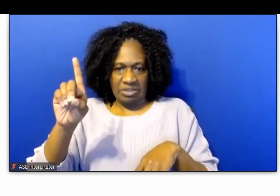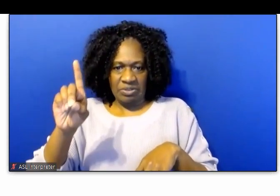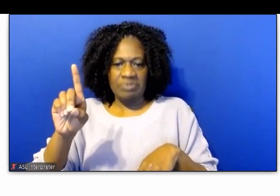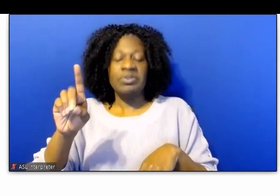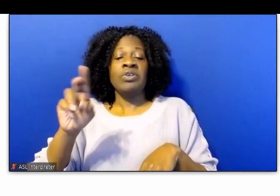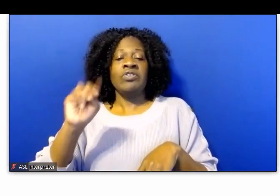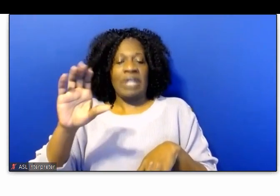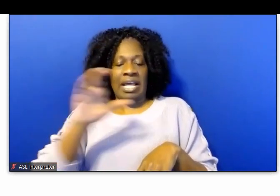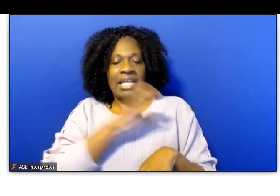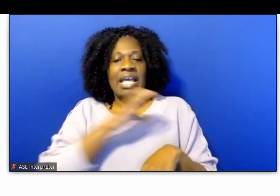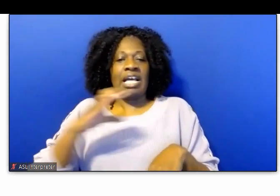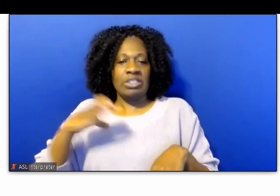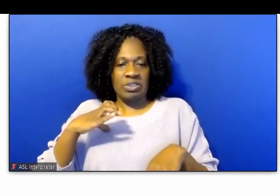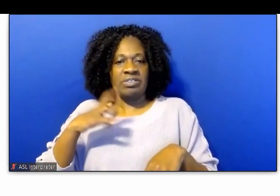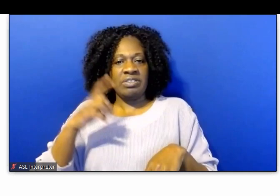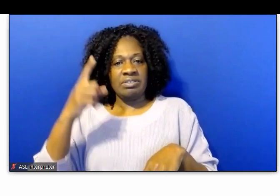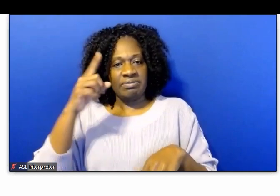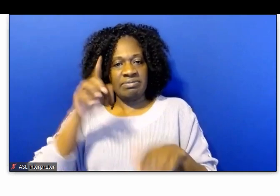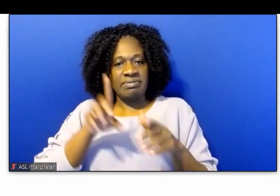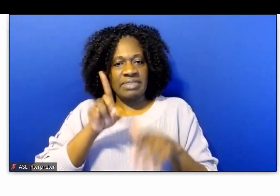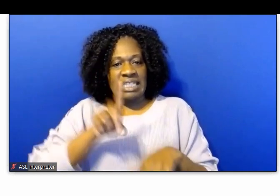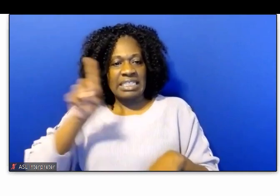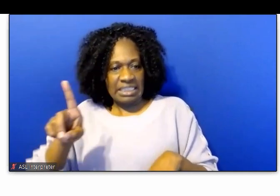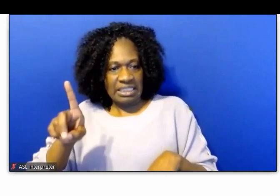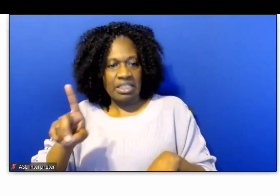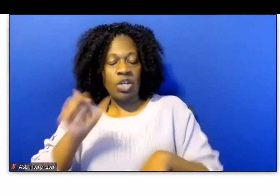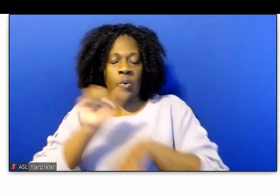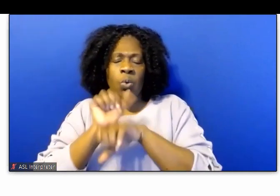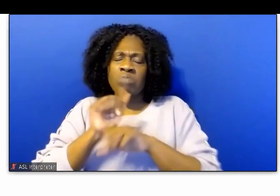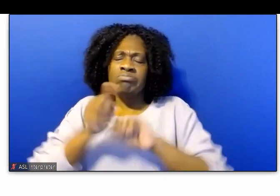And he's also connected and does work with the North Carolina ADA Network.